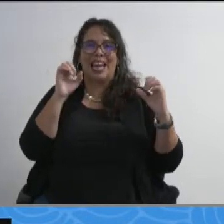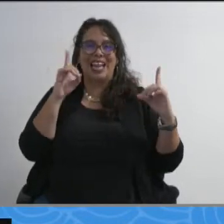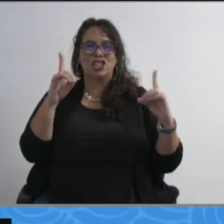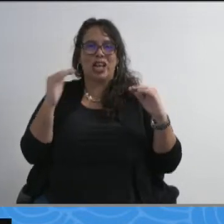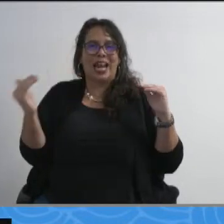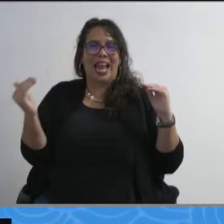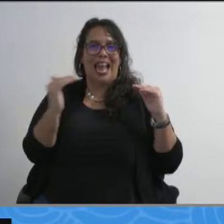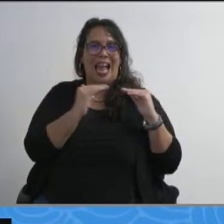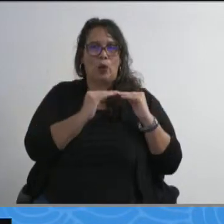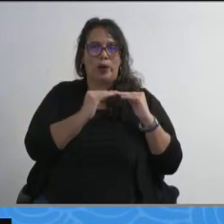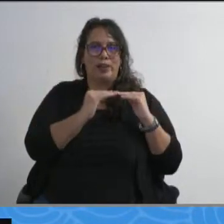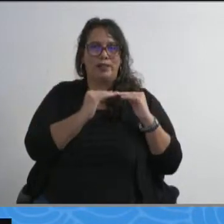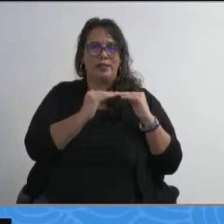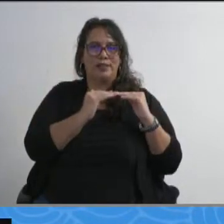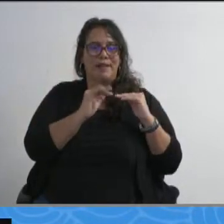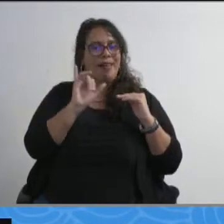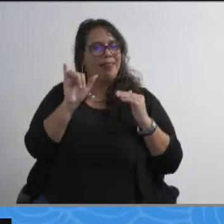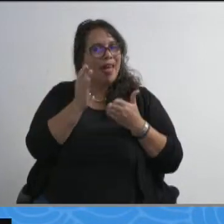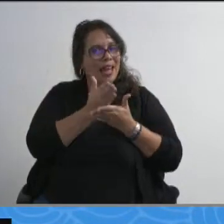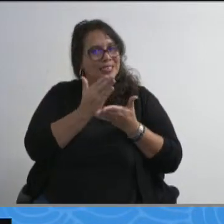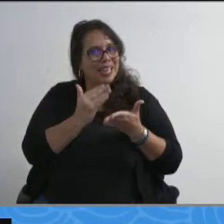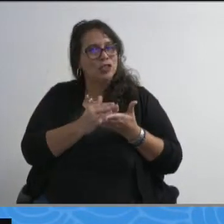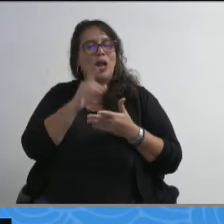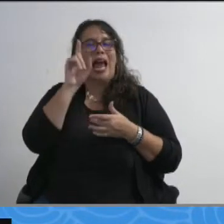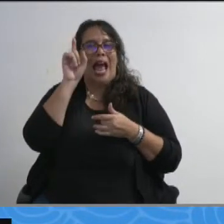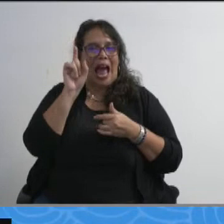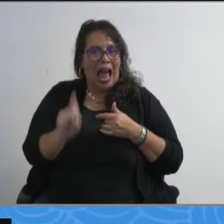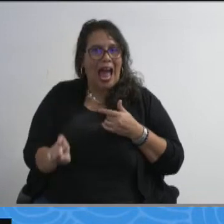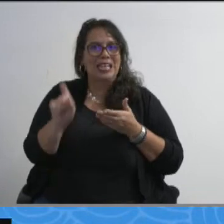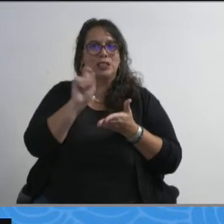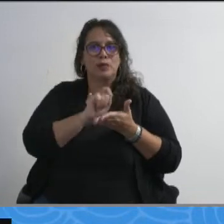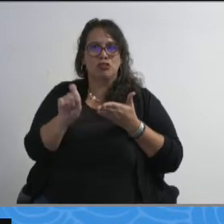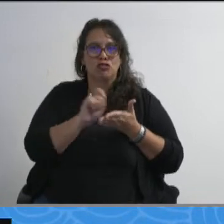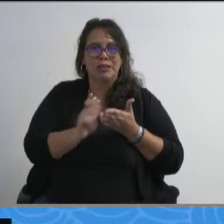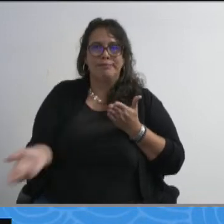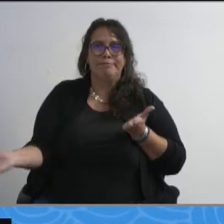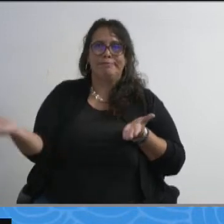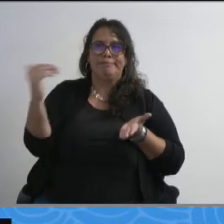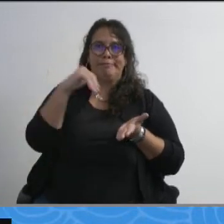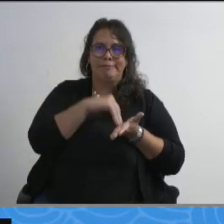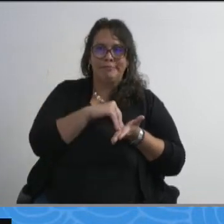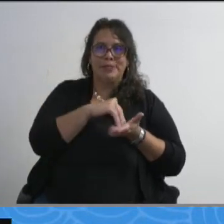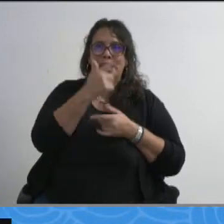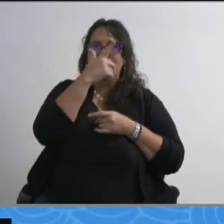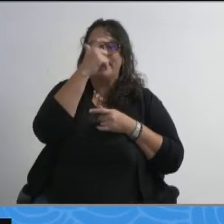because this section had to be rewritten because of a change in the definition of the law.